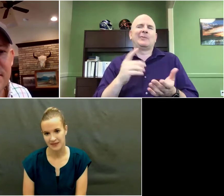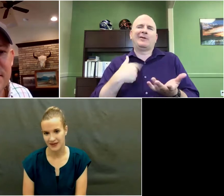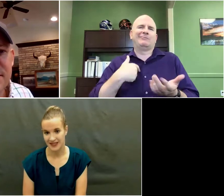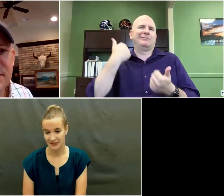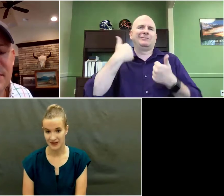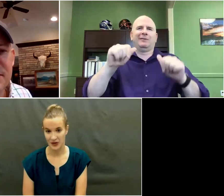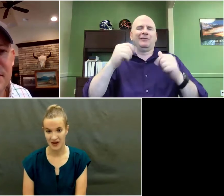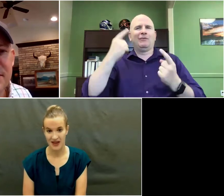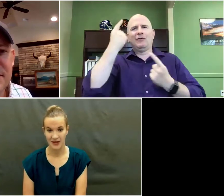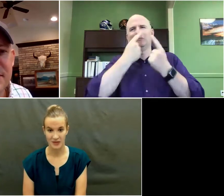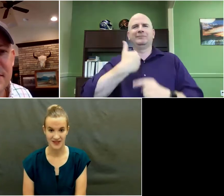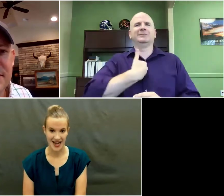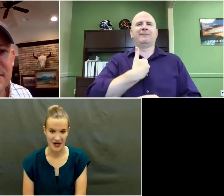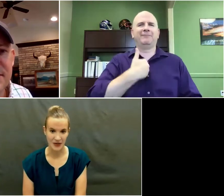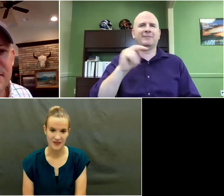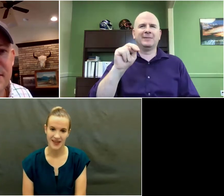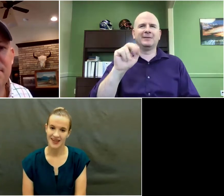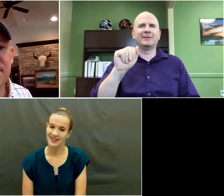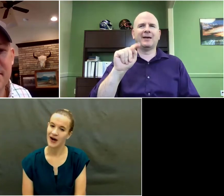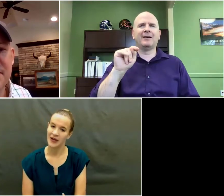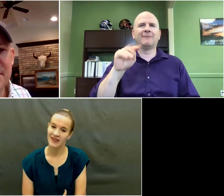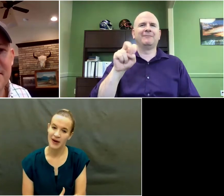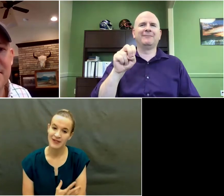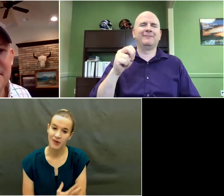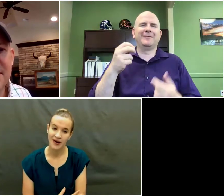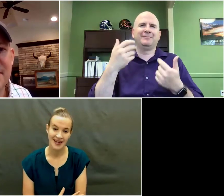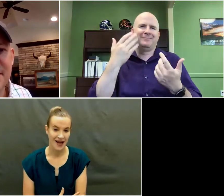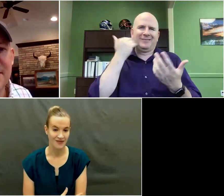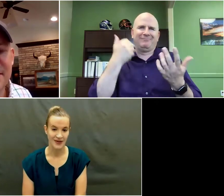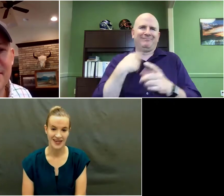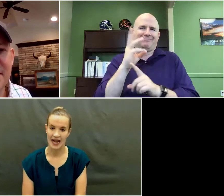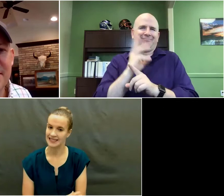about six months old, my family moved to Idaho. So even though I was born in California, I still